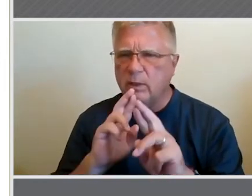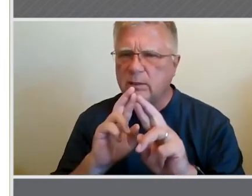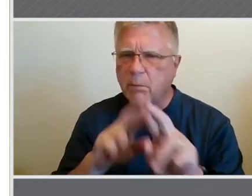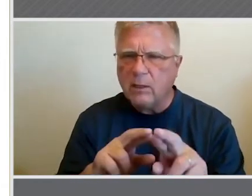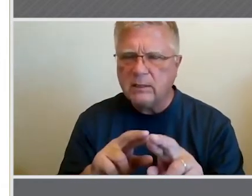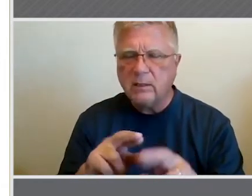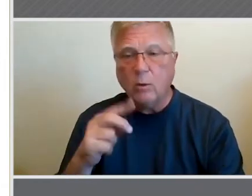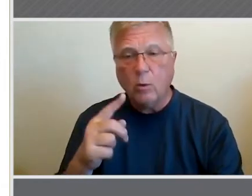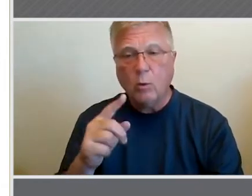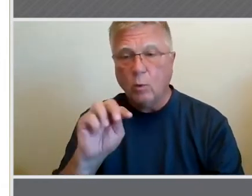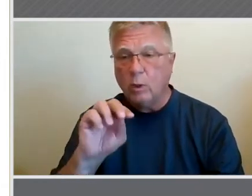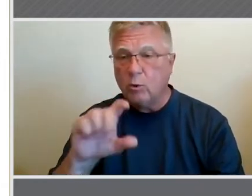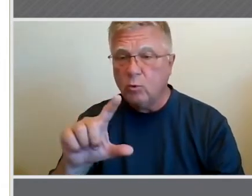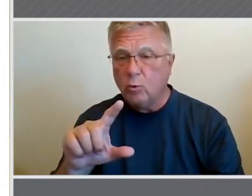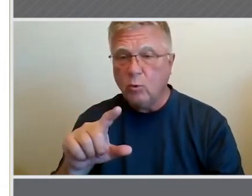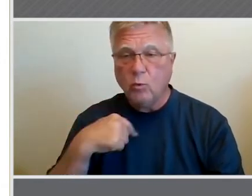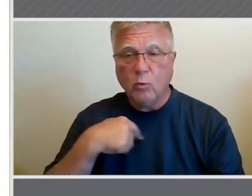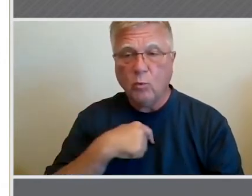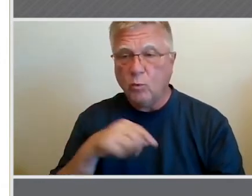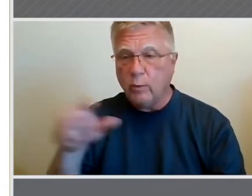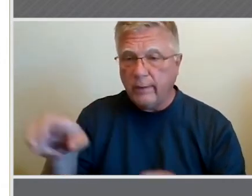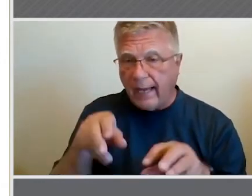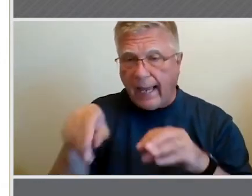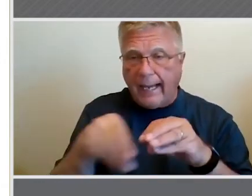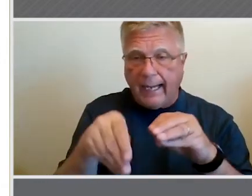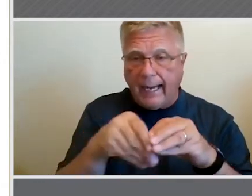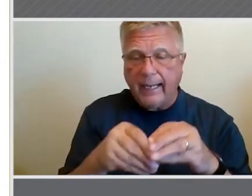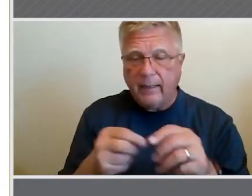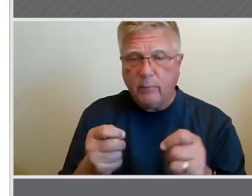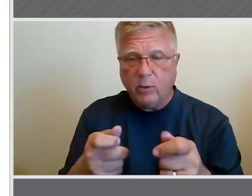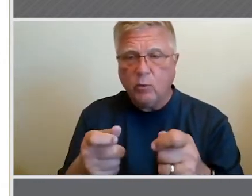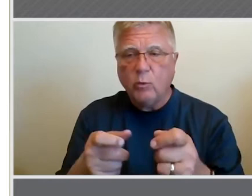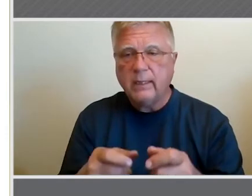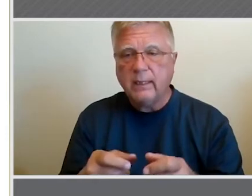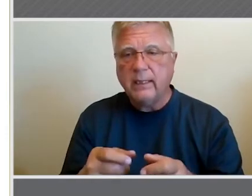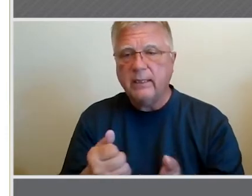that we put together pretty quickly and we're able to get a, you know, help a lot of folks